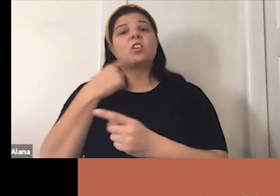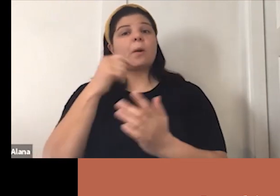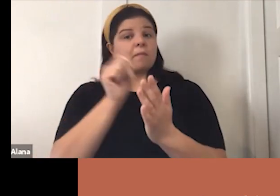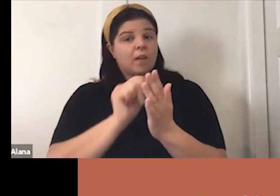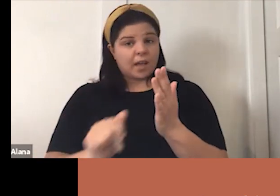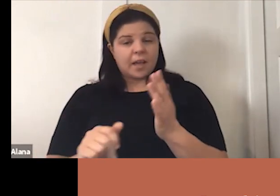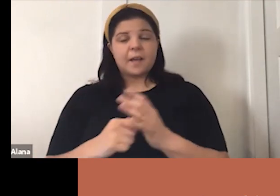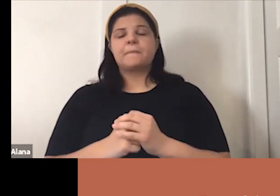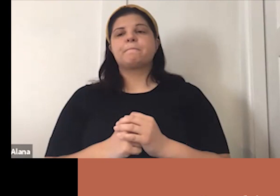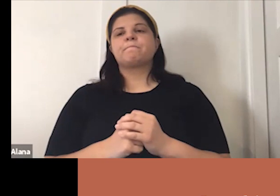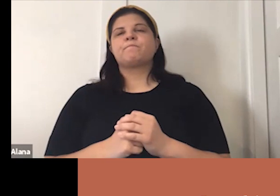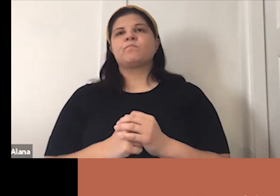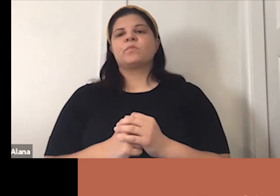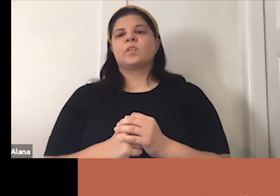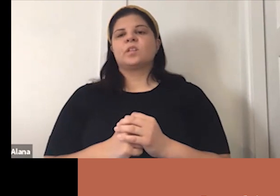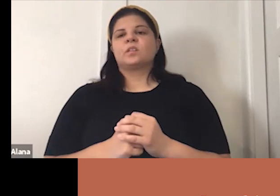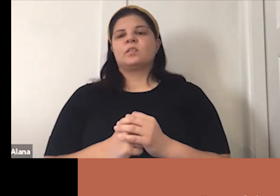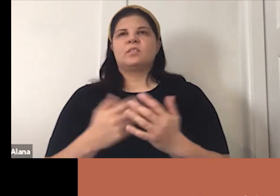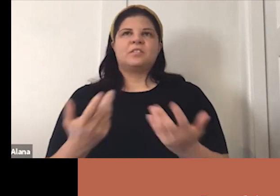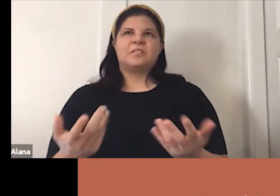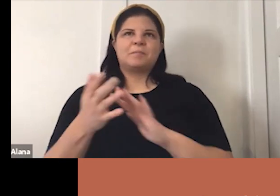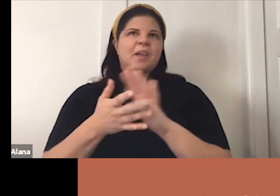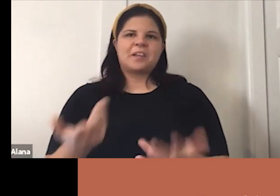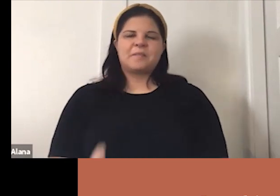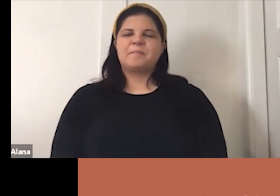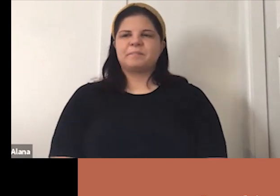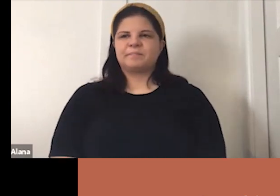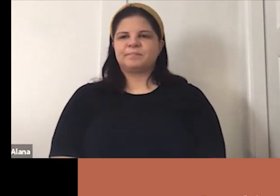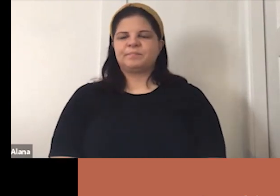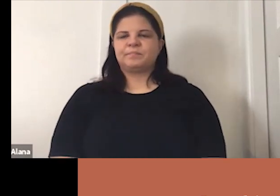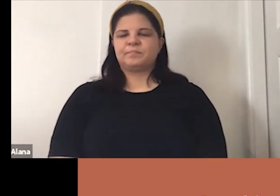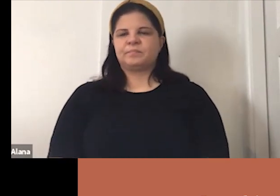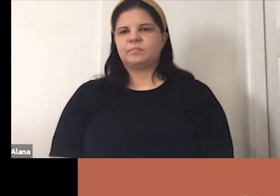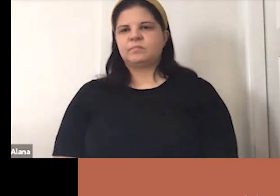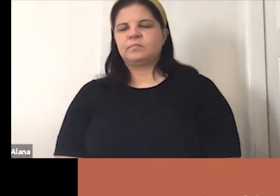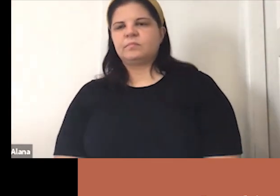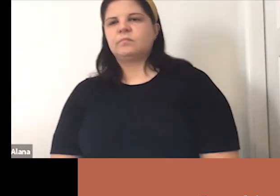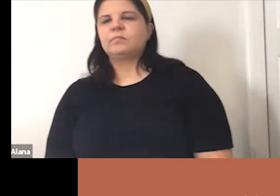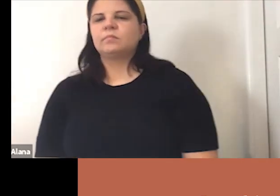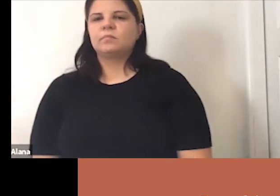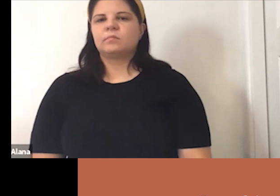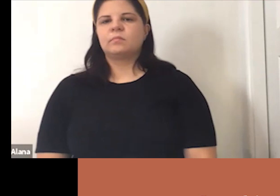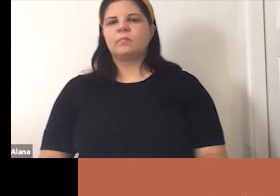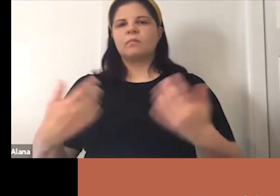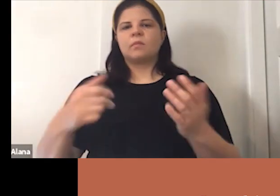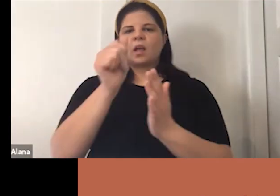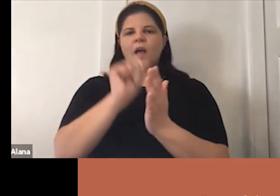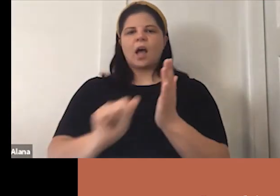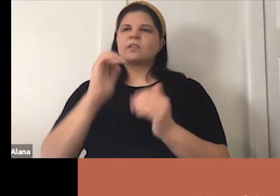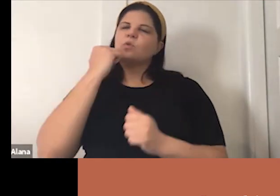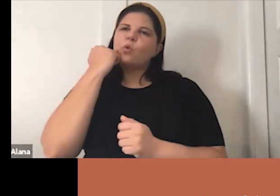This means that... art is always a learning experience.